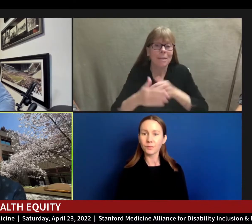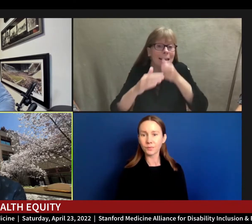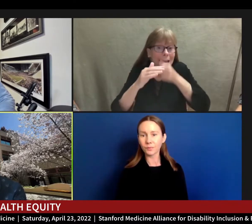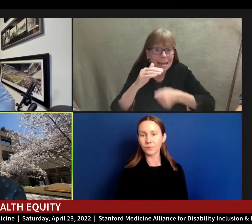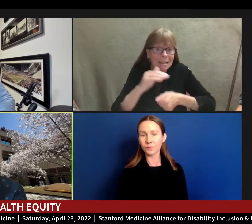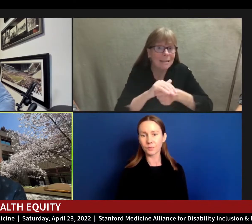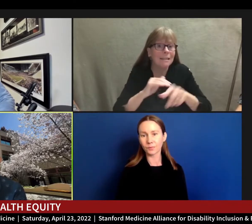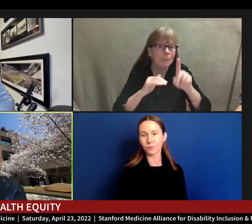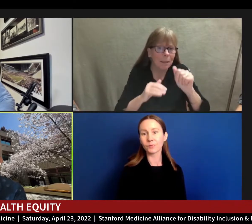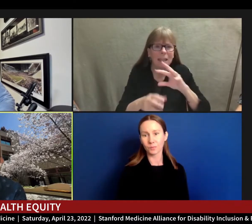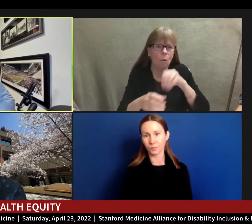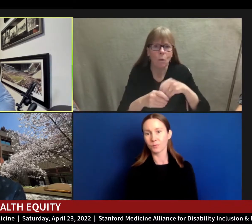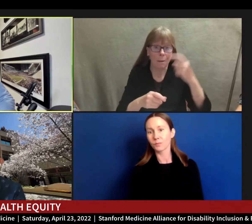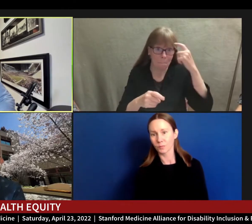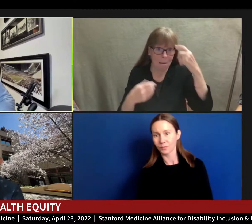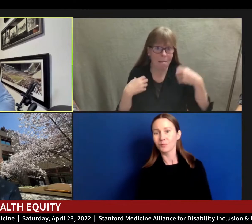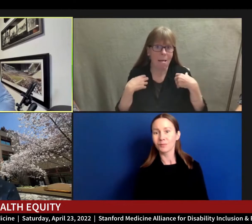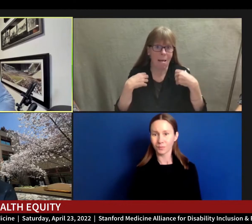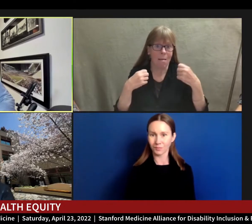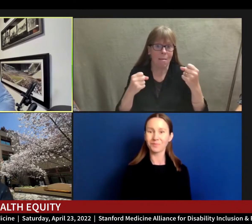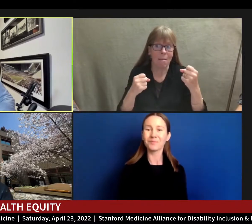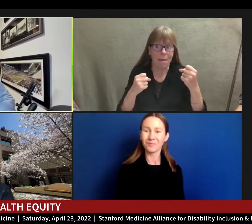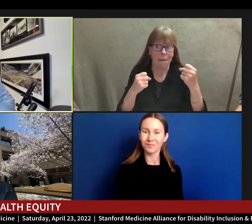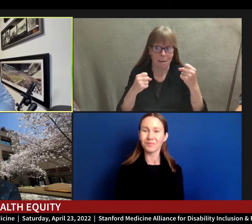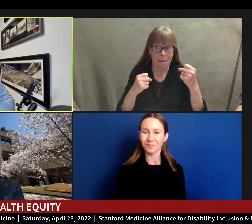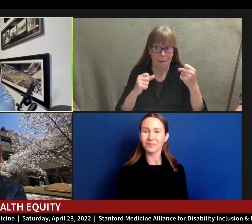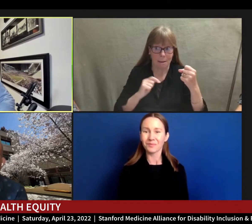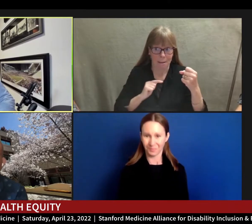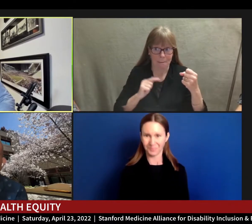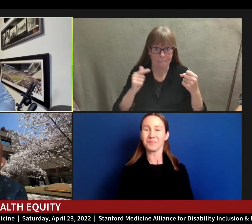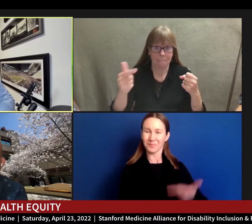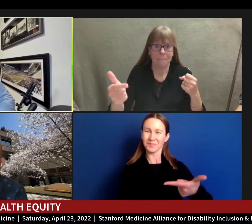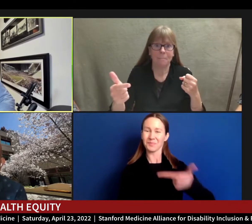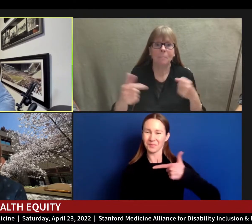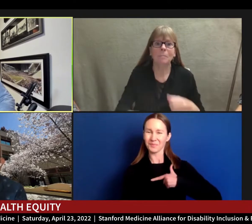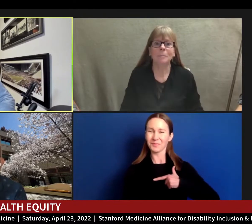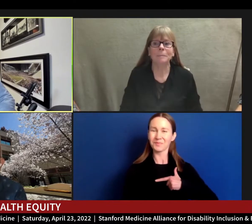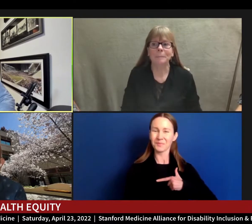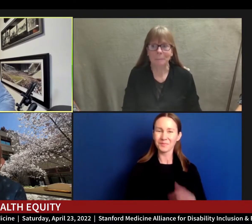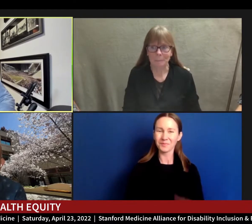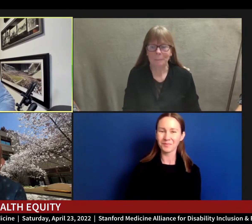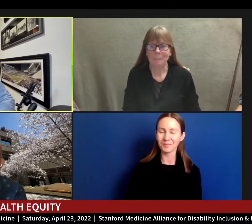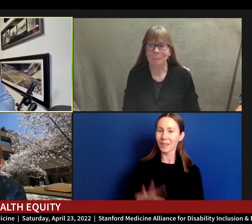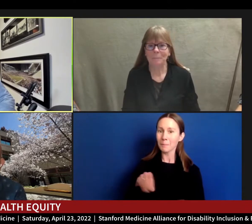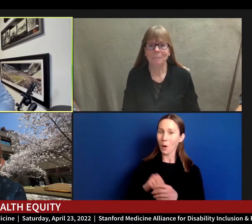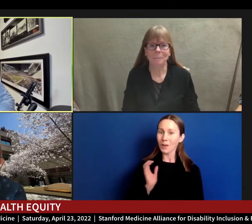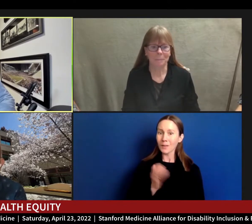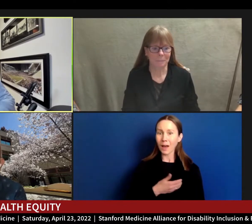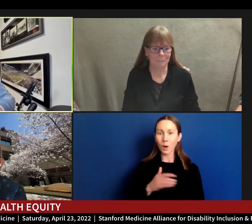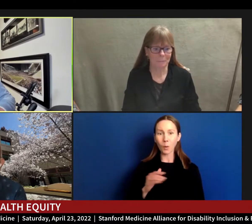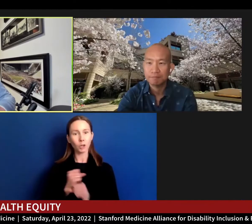It's… it’s a part of our framework. As I mentioned, there's 39